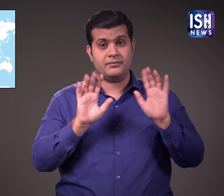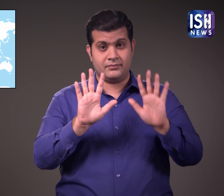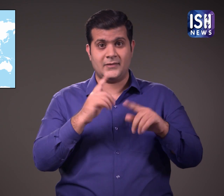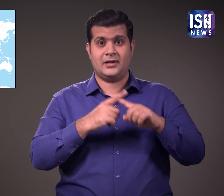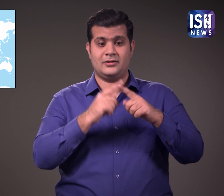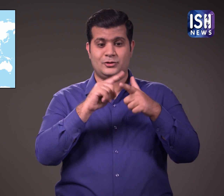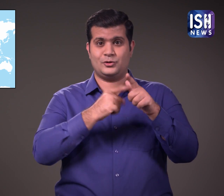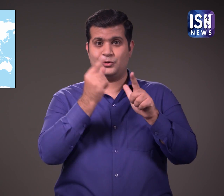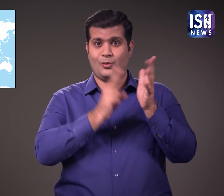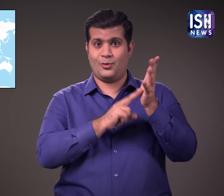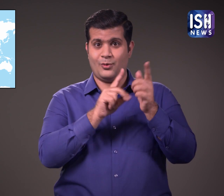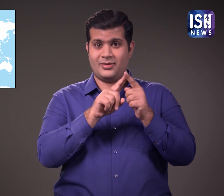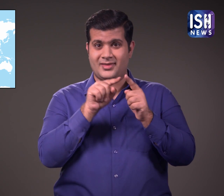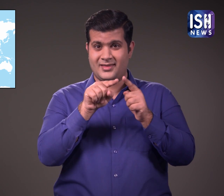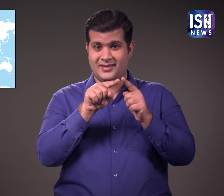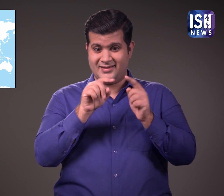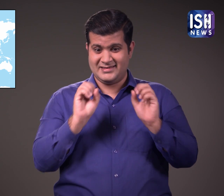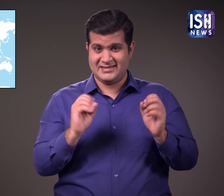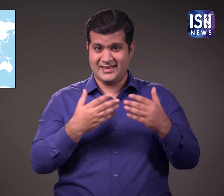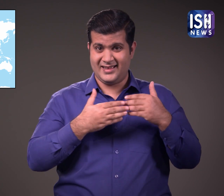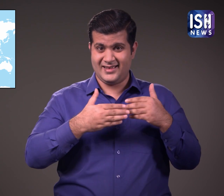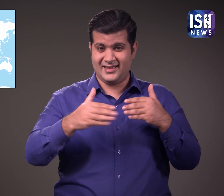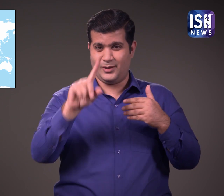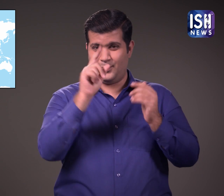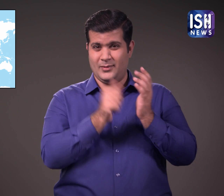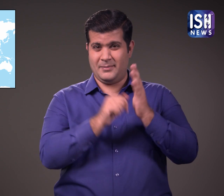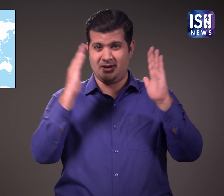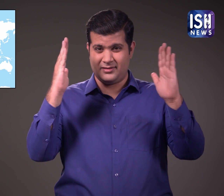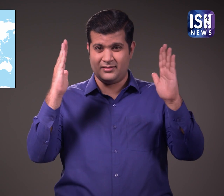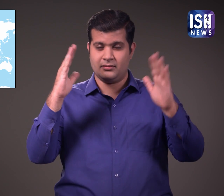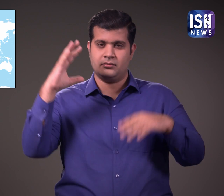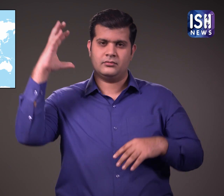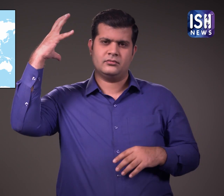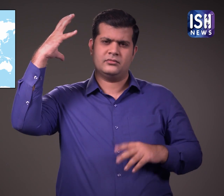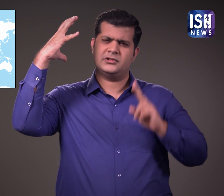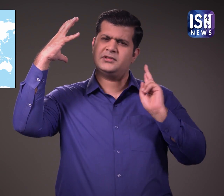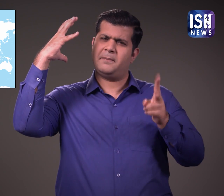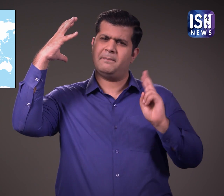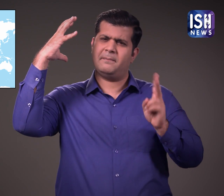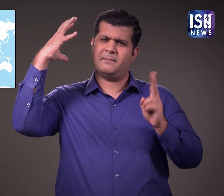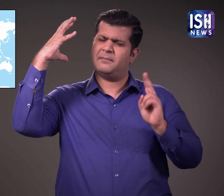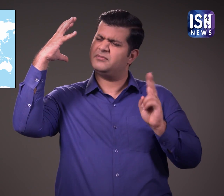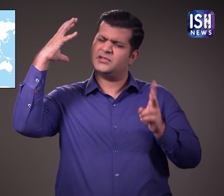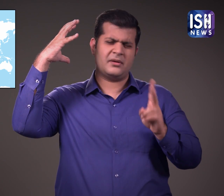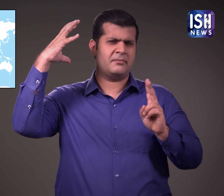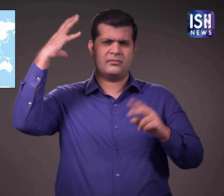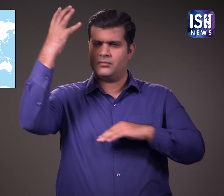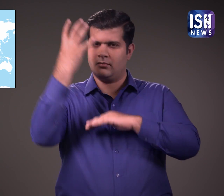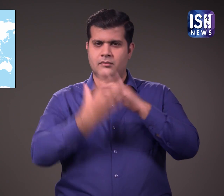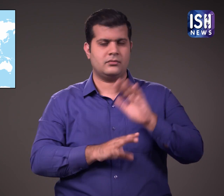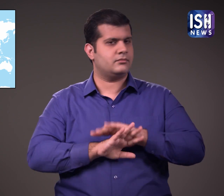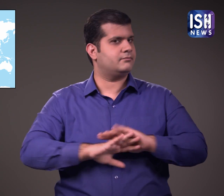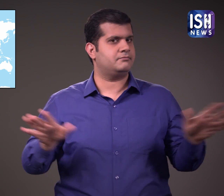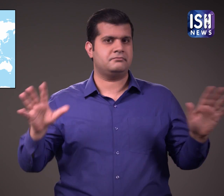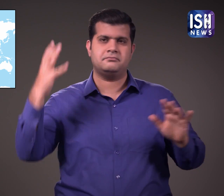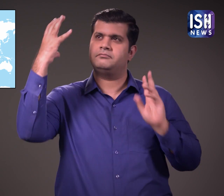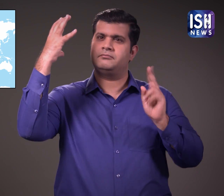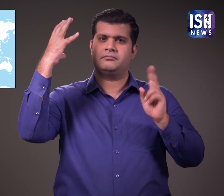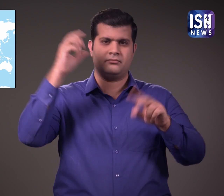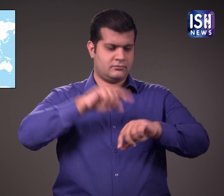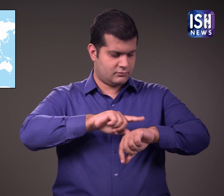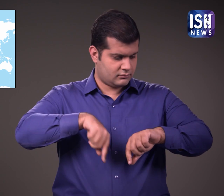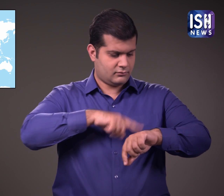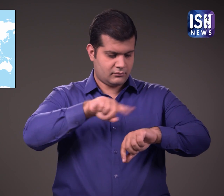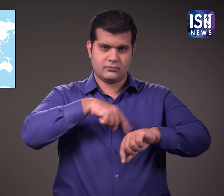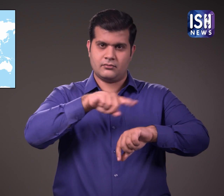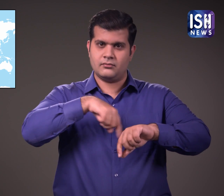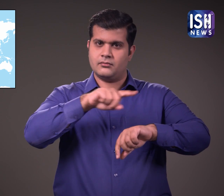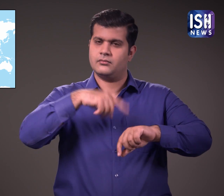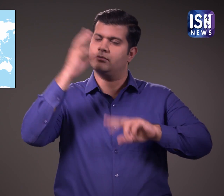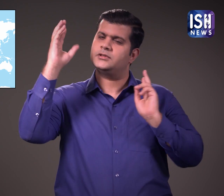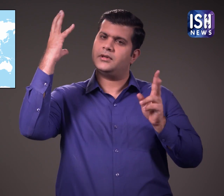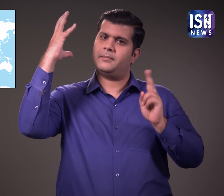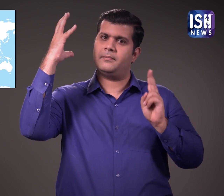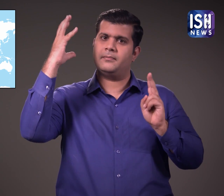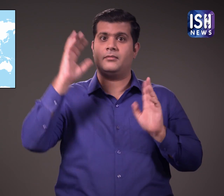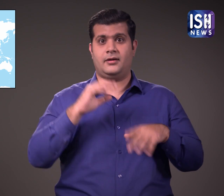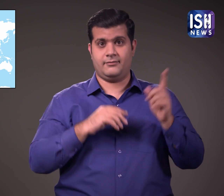In the month of June, the sun never sets. There is brightness 24X7.